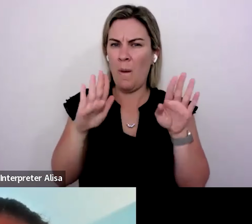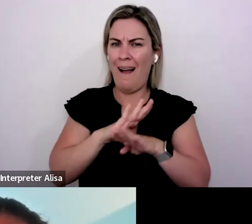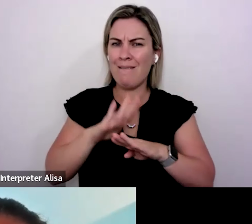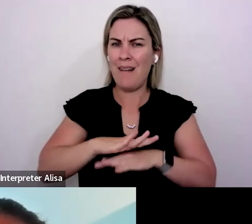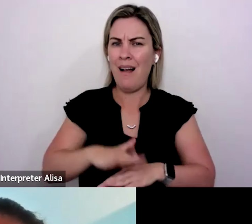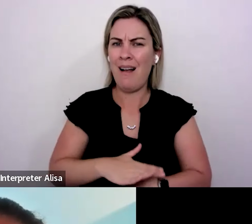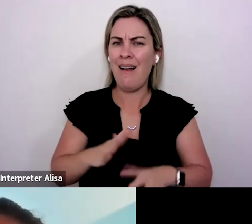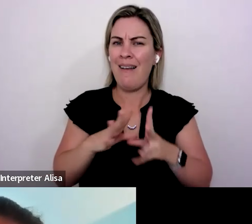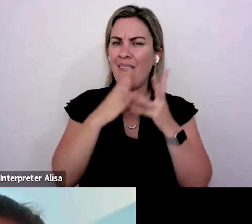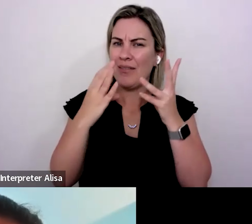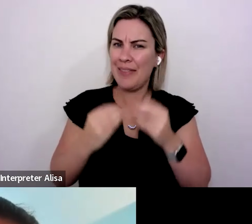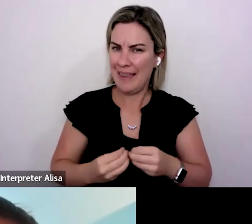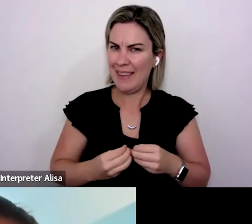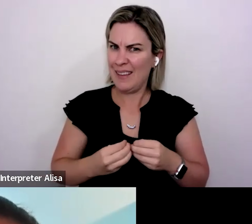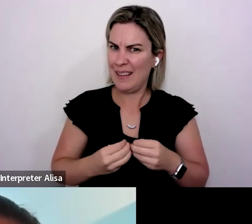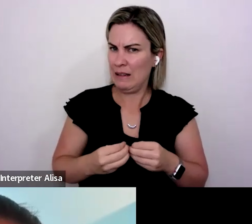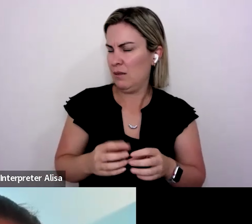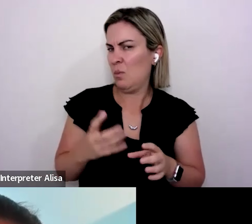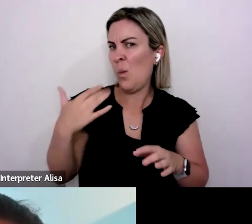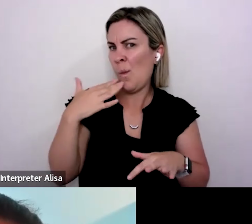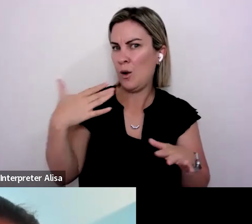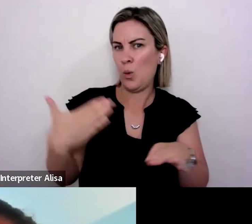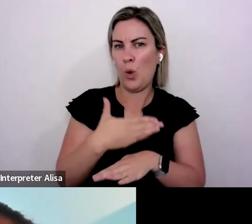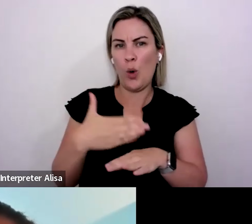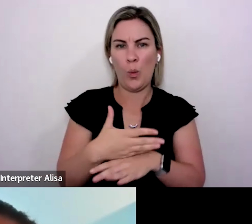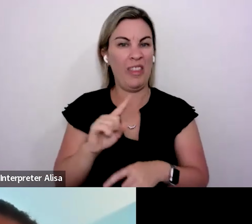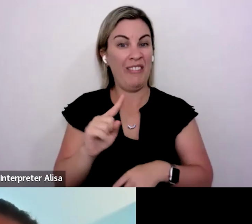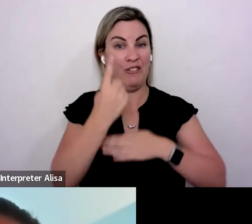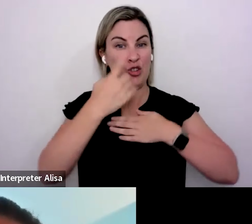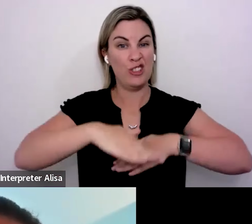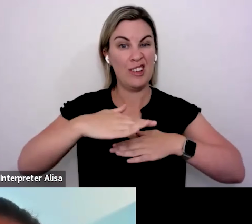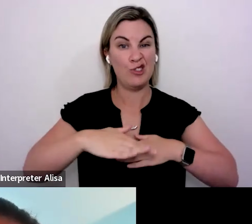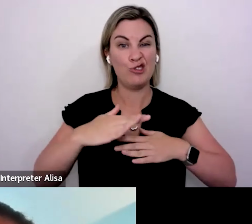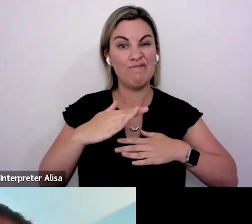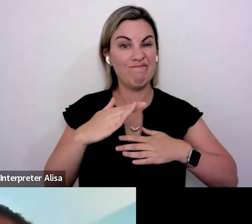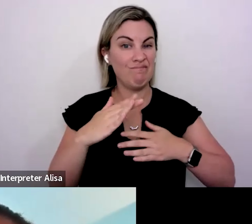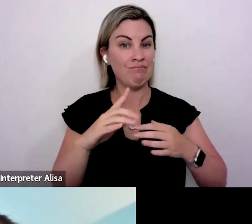with First Nations artists and communities, and the Protocols as well.